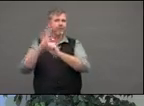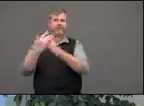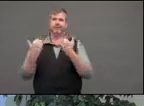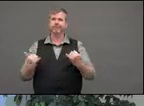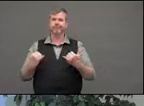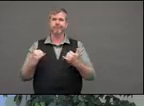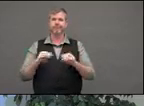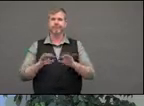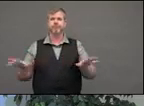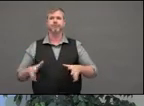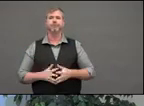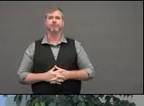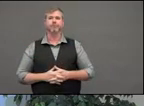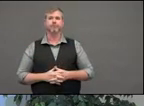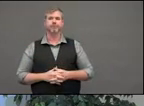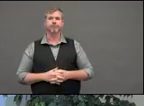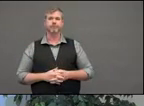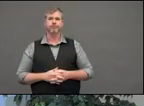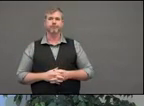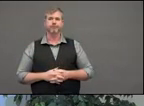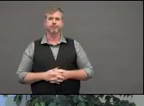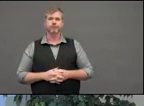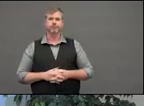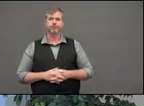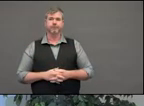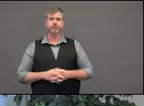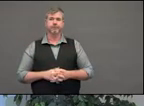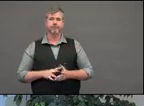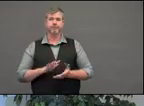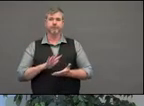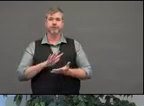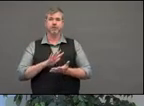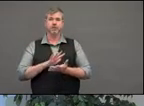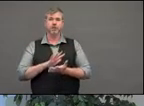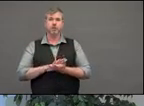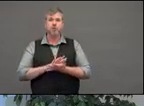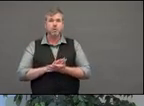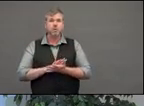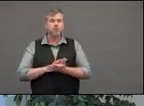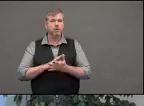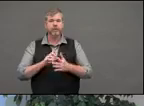suddenly had to change from in person teaching to online